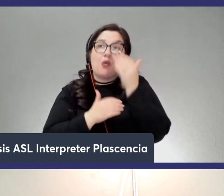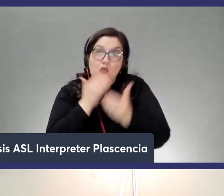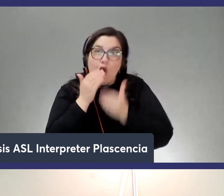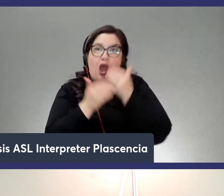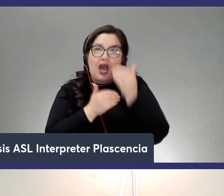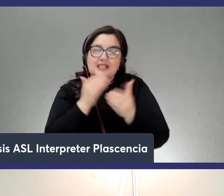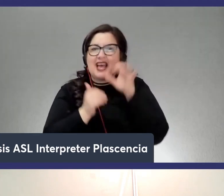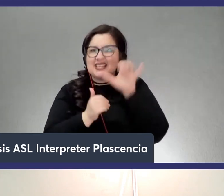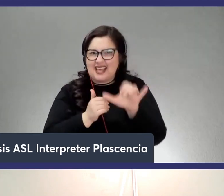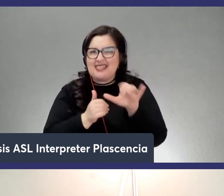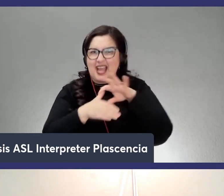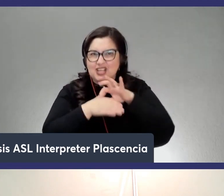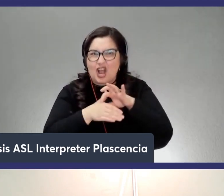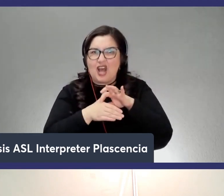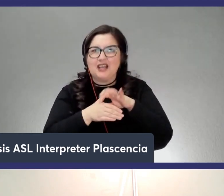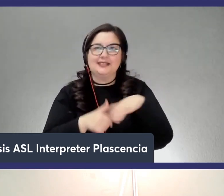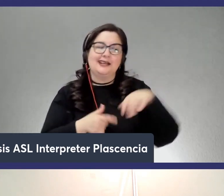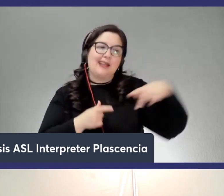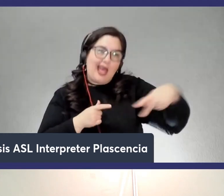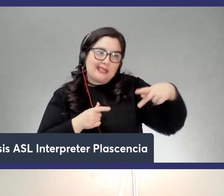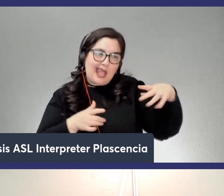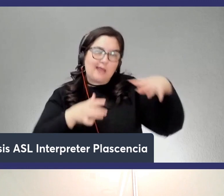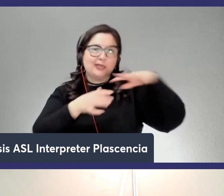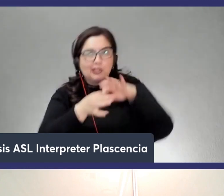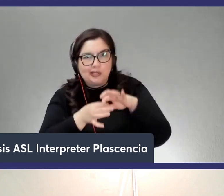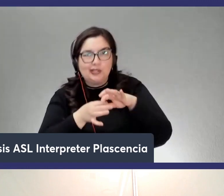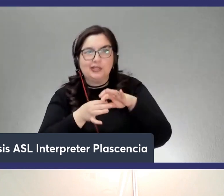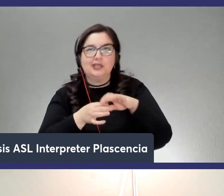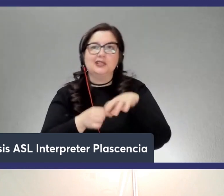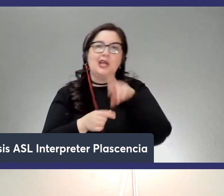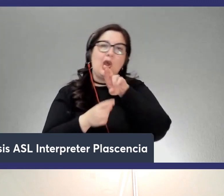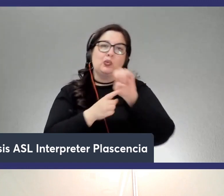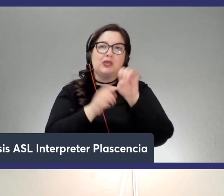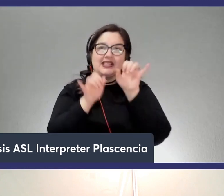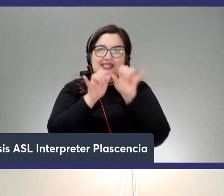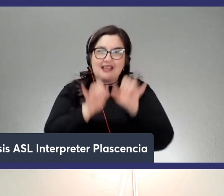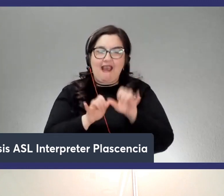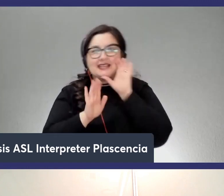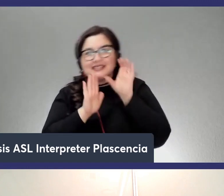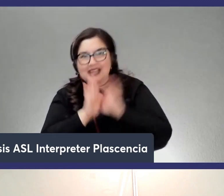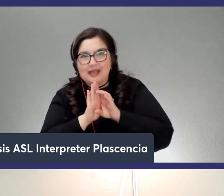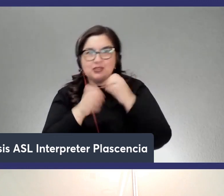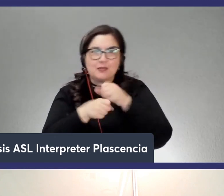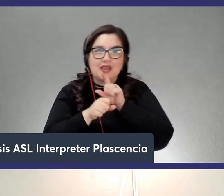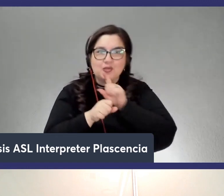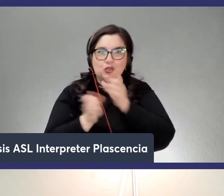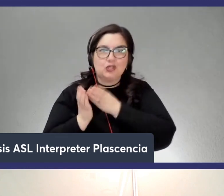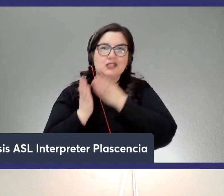so we had like a Lambda hook that went in and would like resize images so they'd be the right size for delivery to mobile applications.